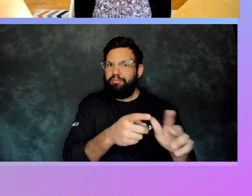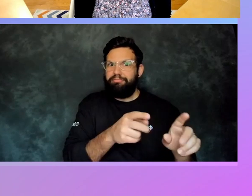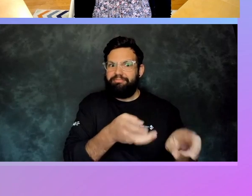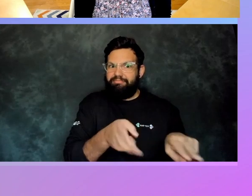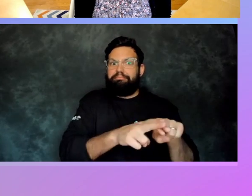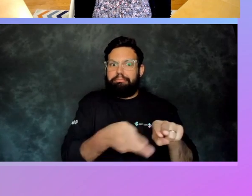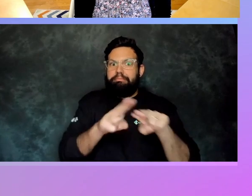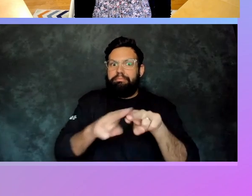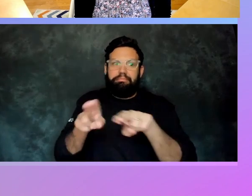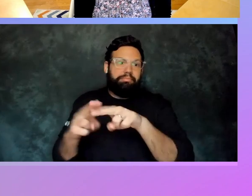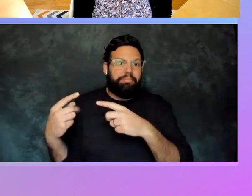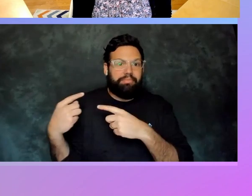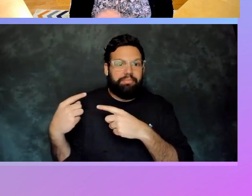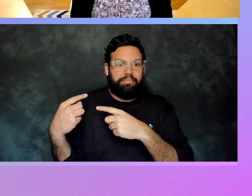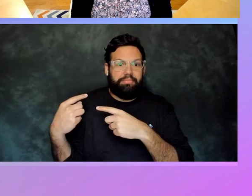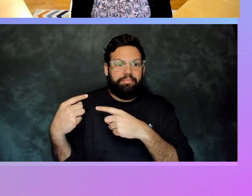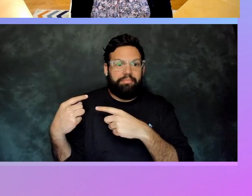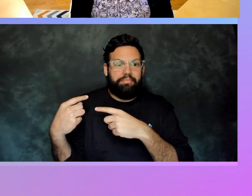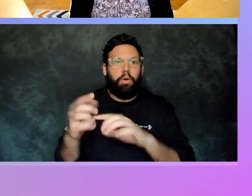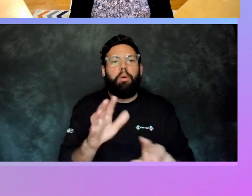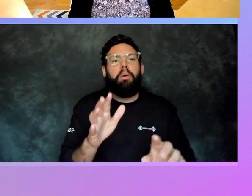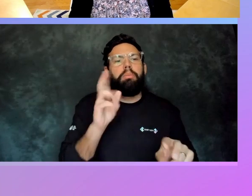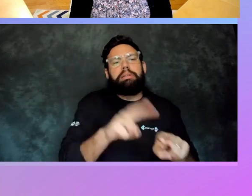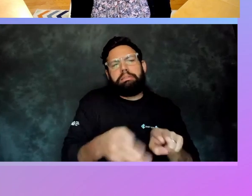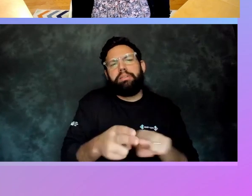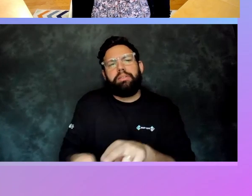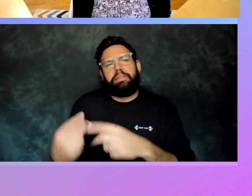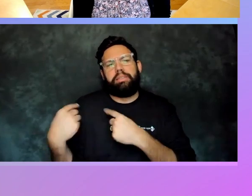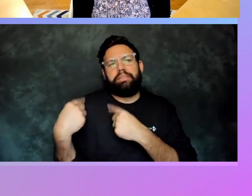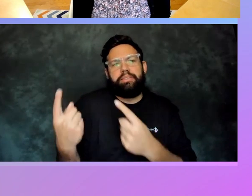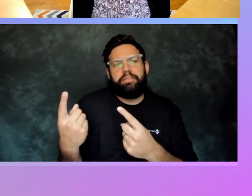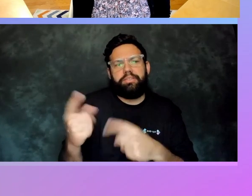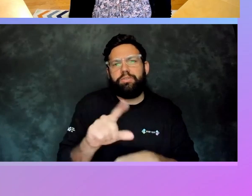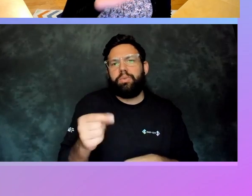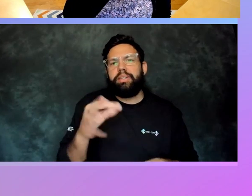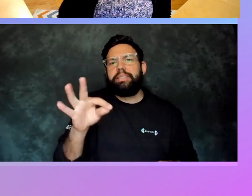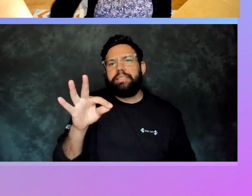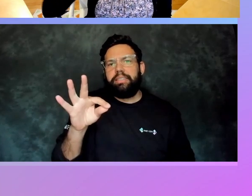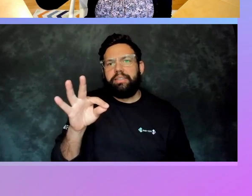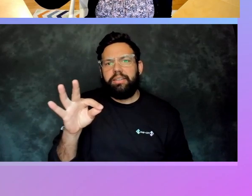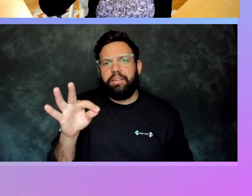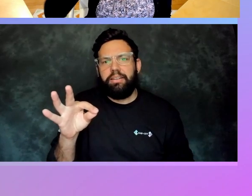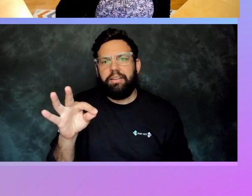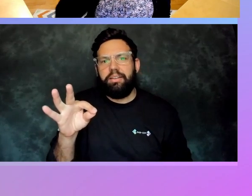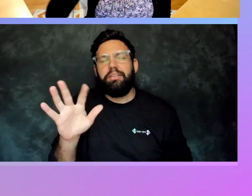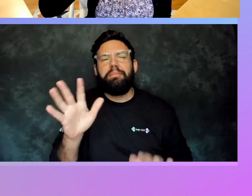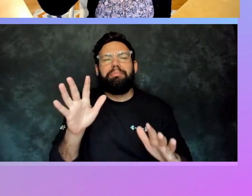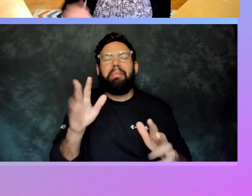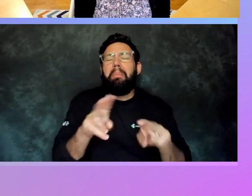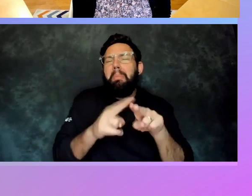apply to the annotation, they answer the question I'm looking to answer today, is not how to annotate, about what to annotate when it comes